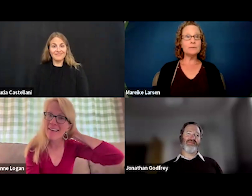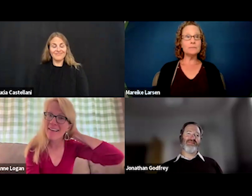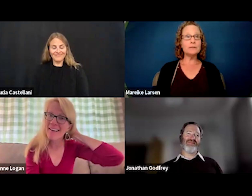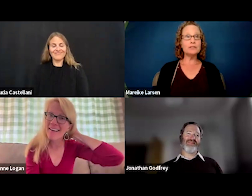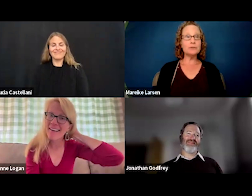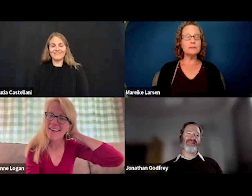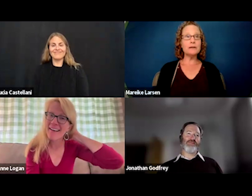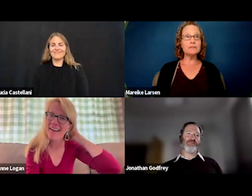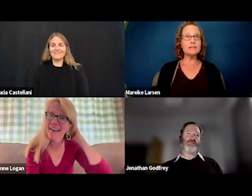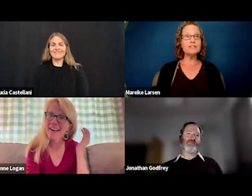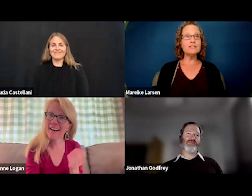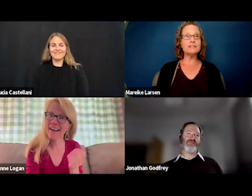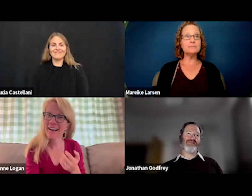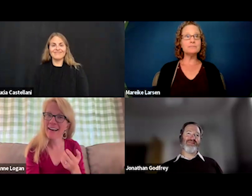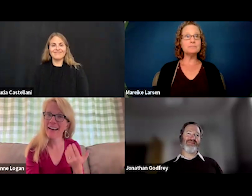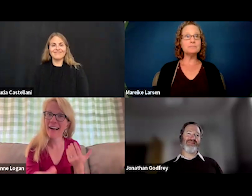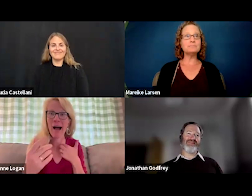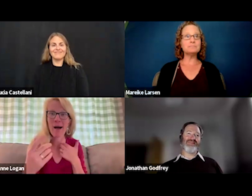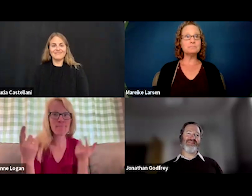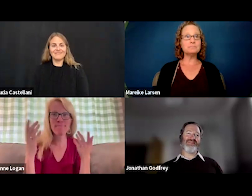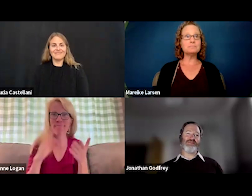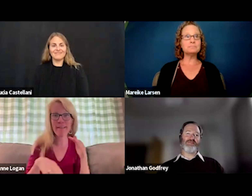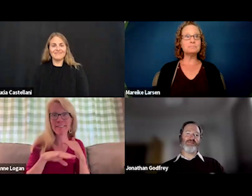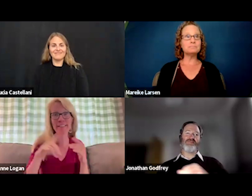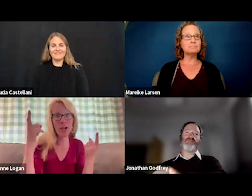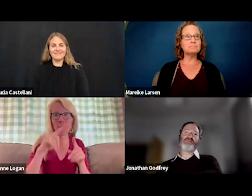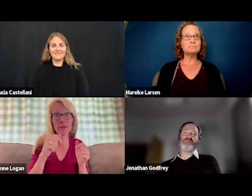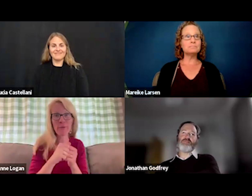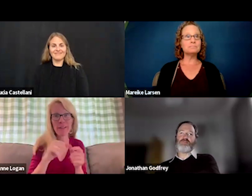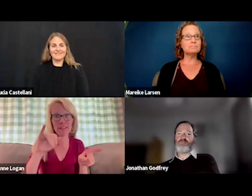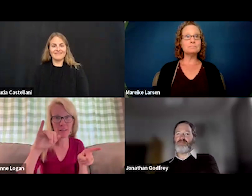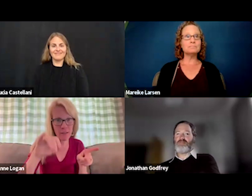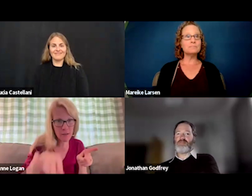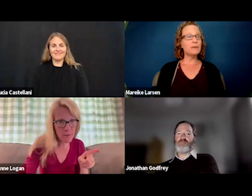I'm really enjoying the conversation.